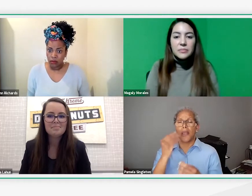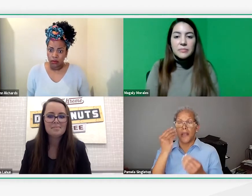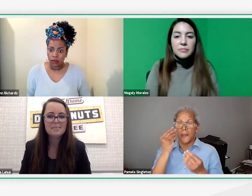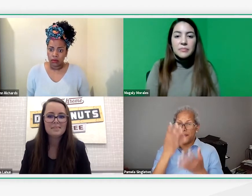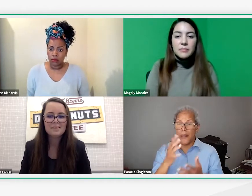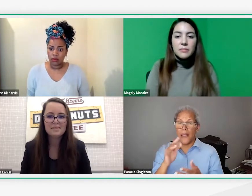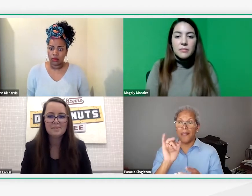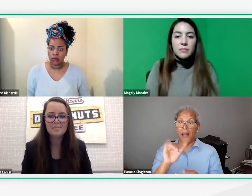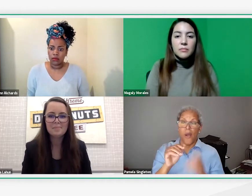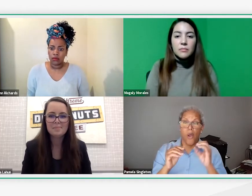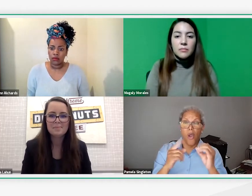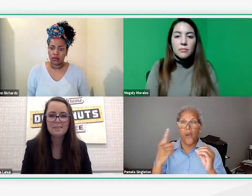Yeah, I can answer that.